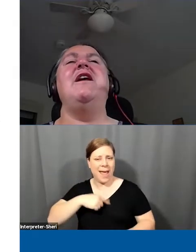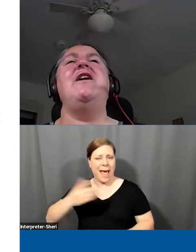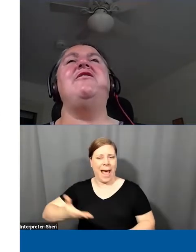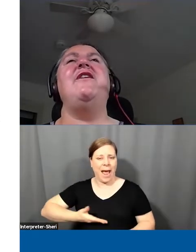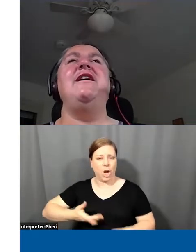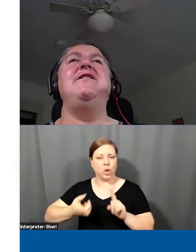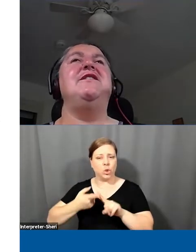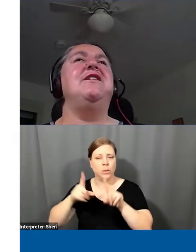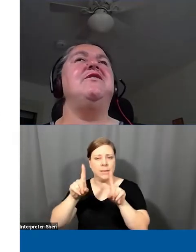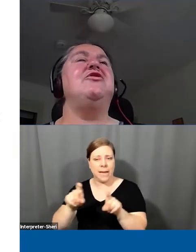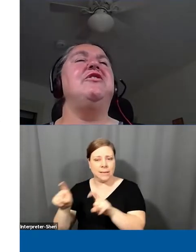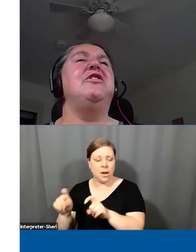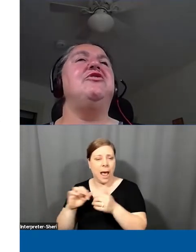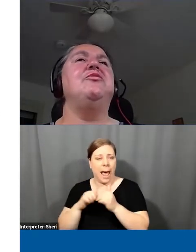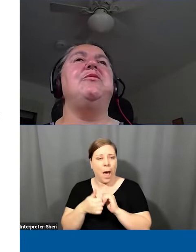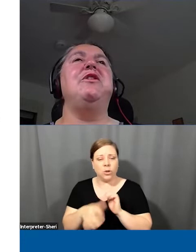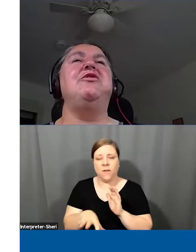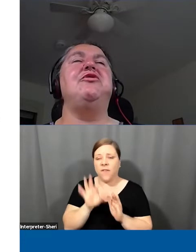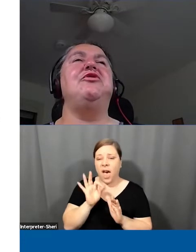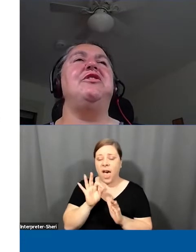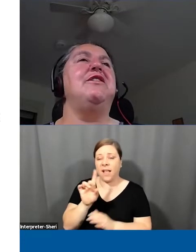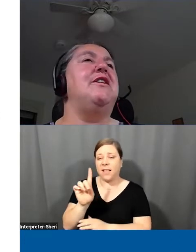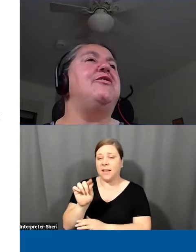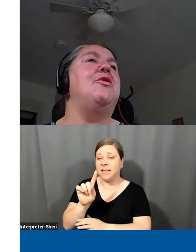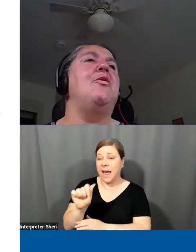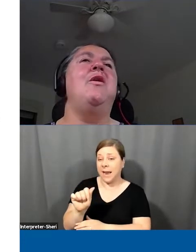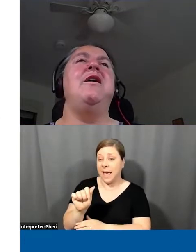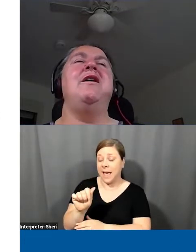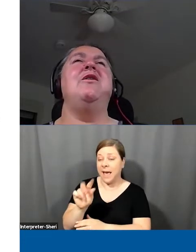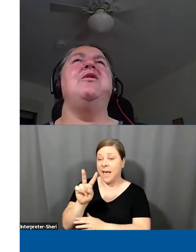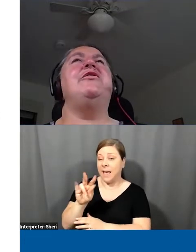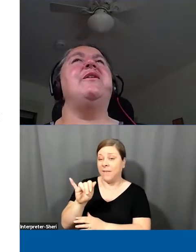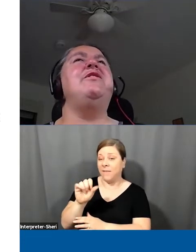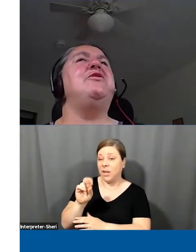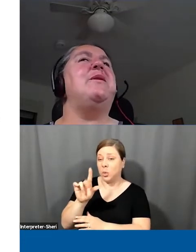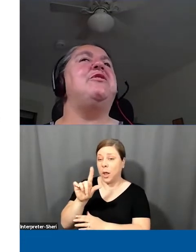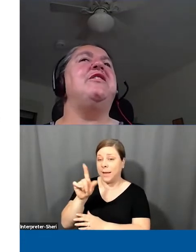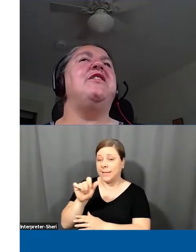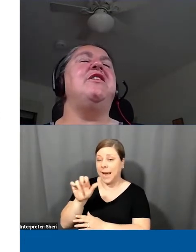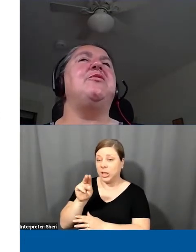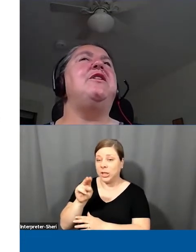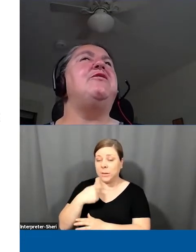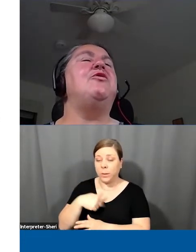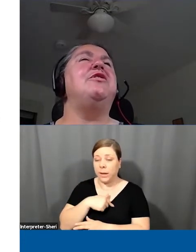on how to find the data visualizations we were interested in. And so some of these websites had three to four